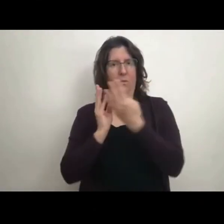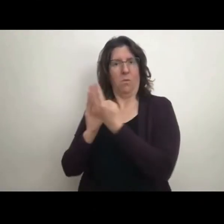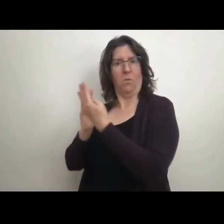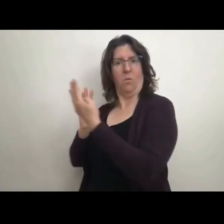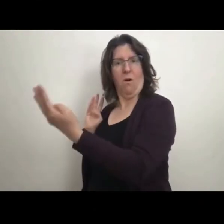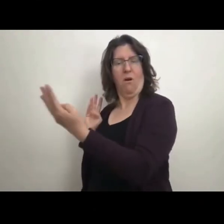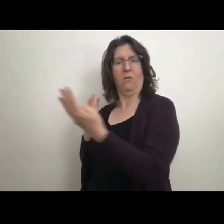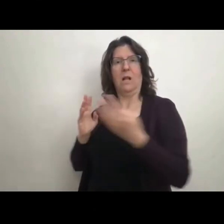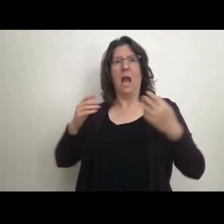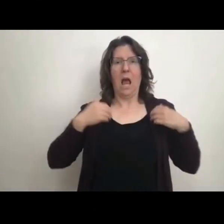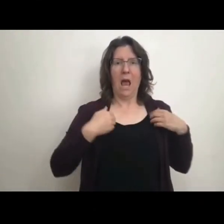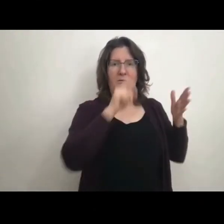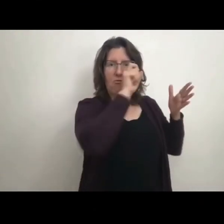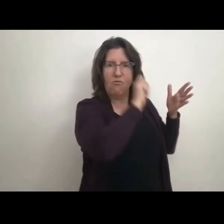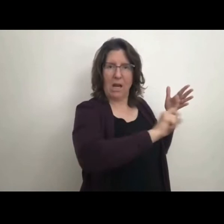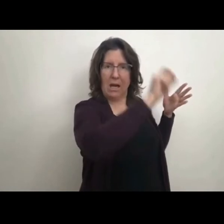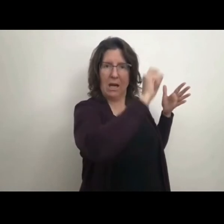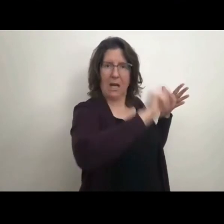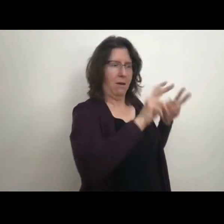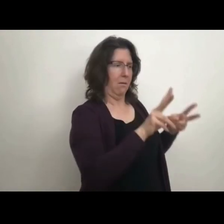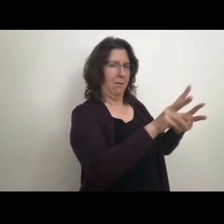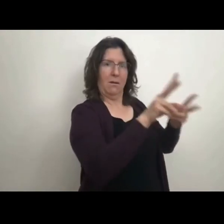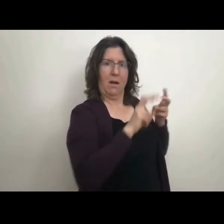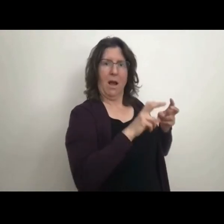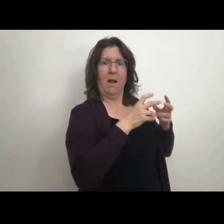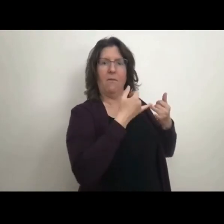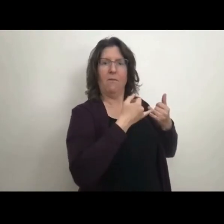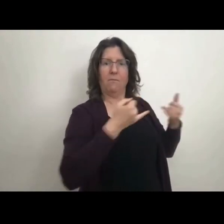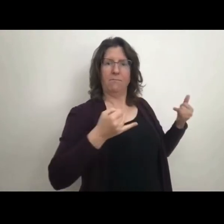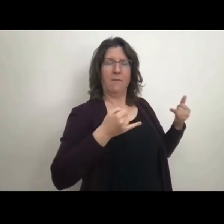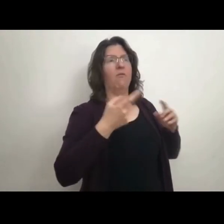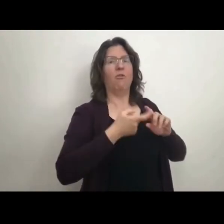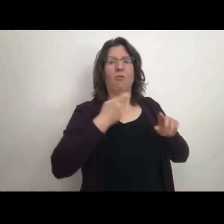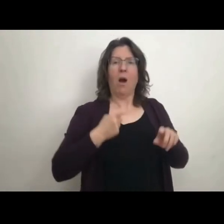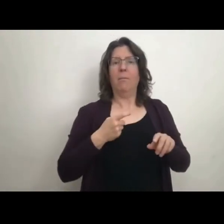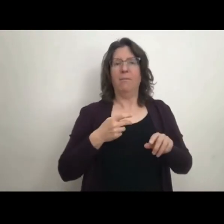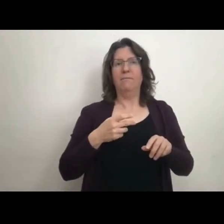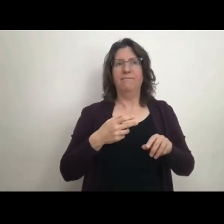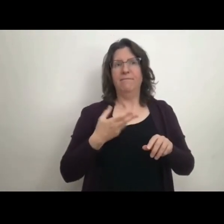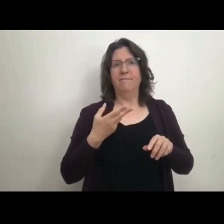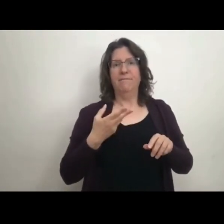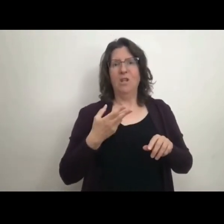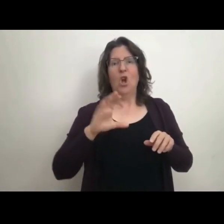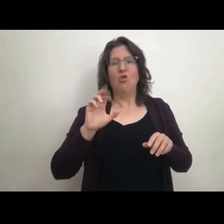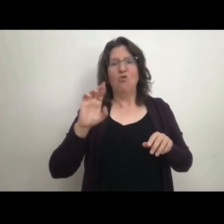There were two walls opposite each other where text was written.